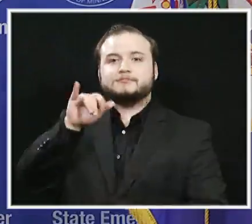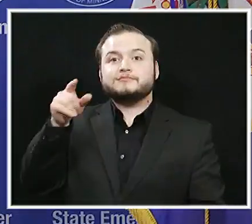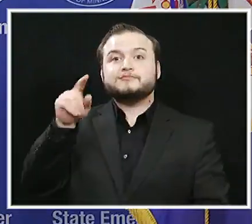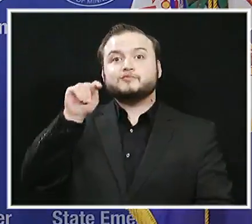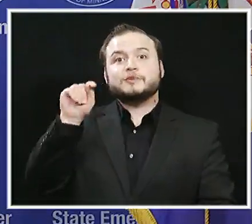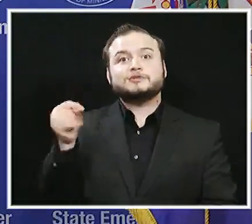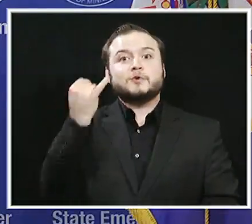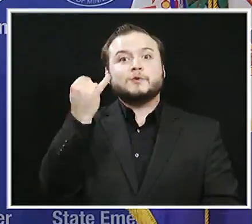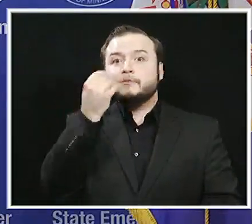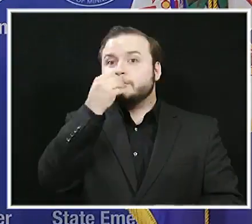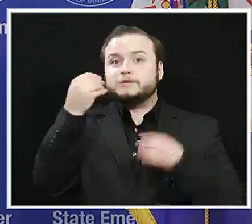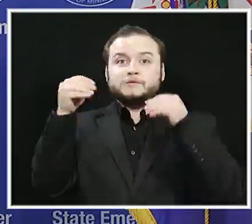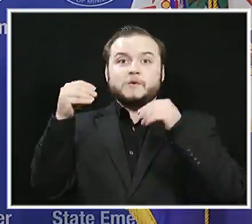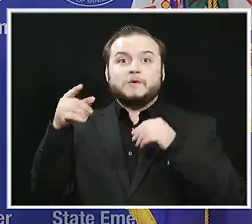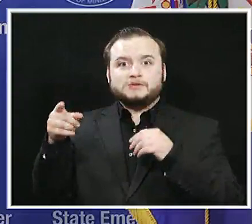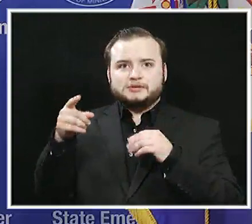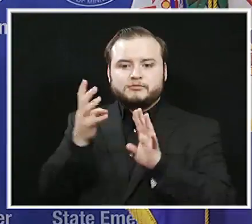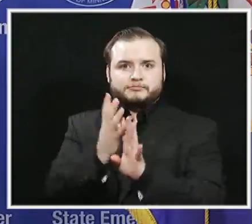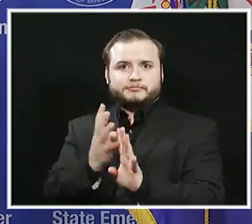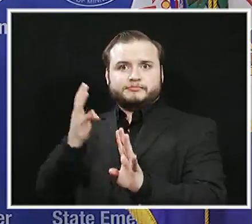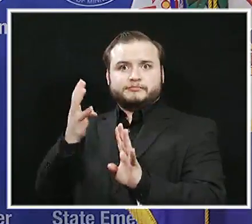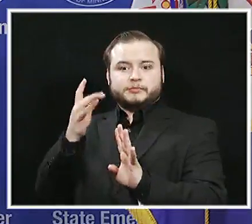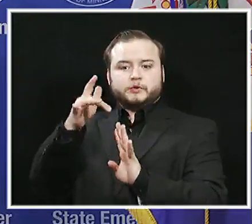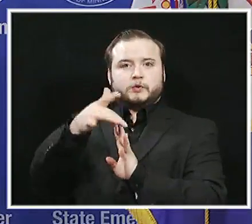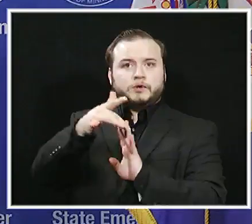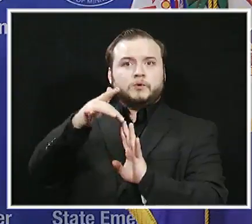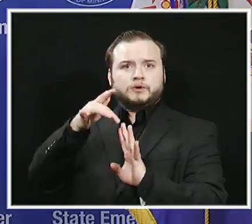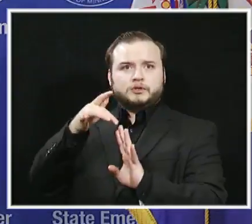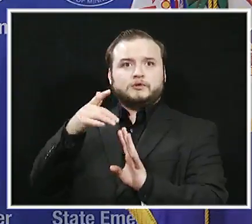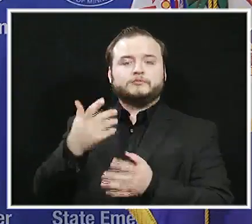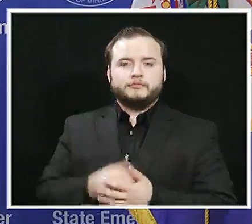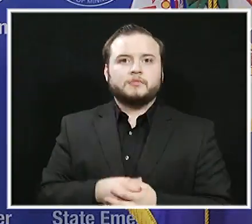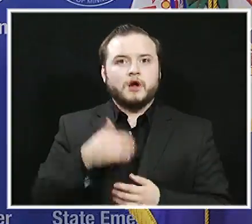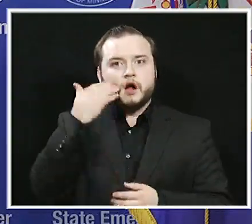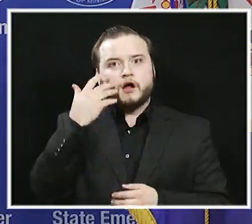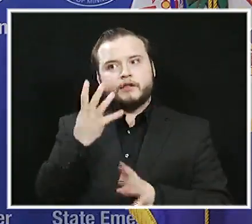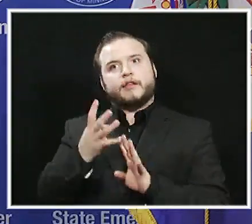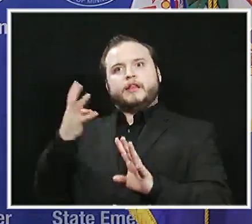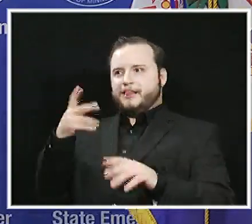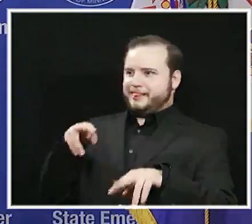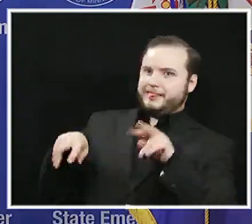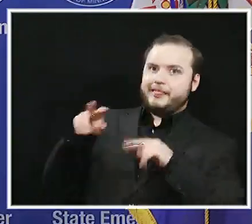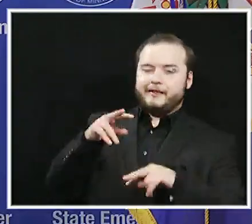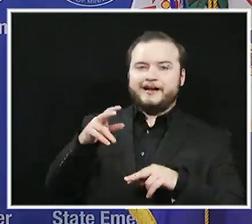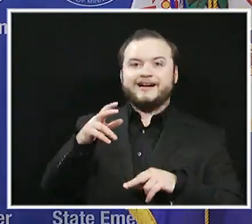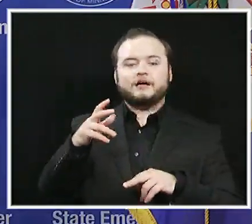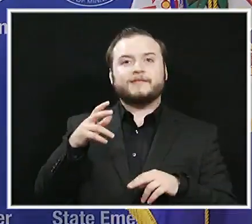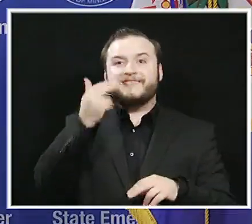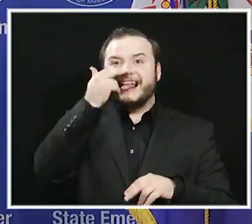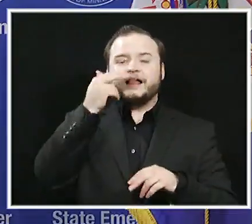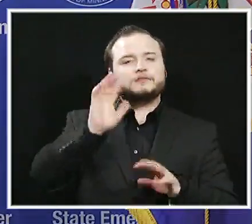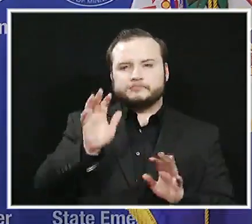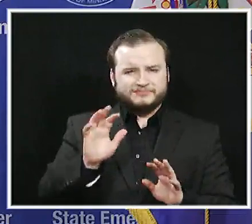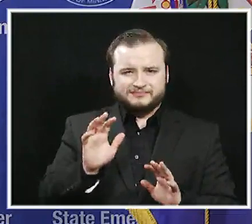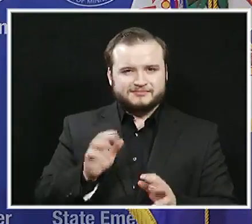Trader Joe's? No, none of those things, would you rather be in your family in the backyard with a larger gathering? Absolutely.